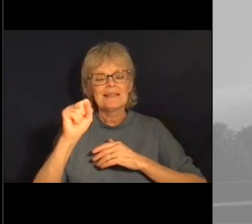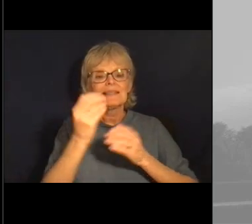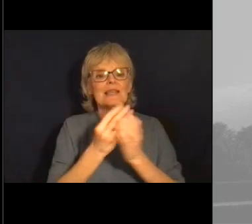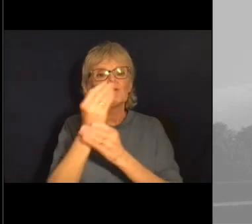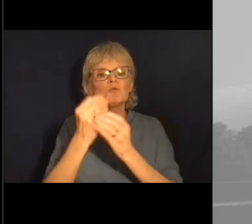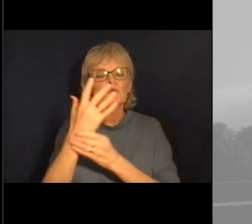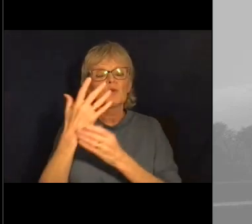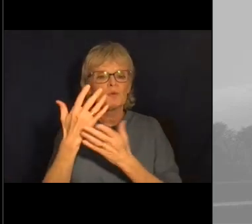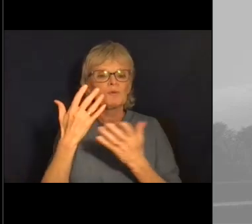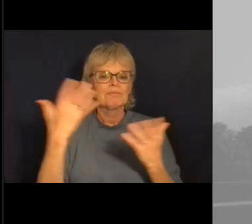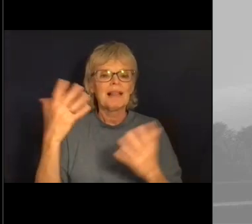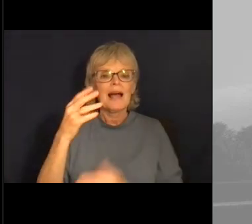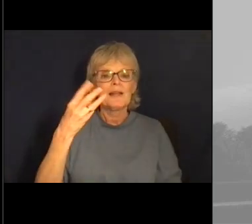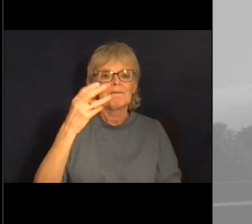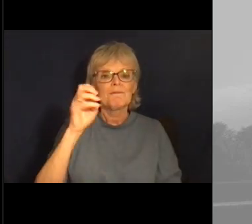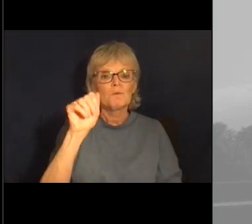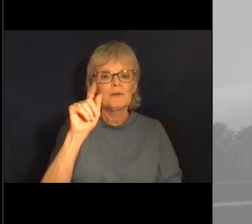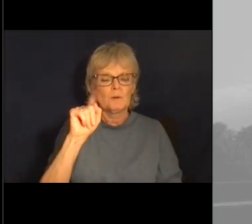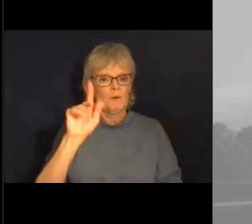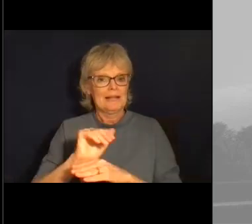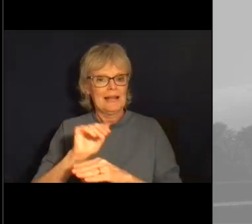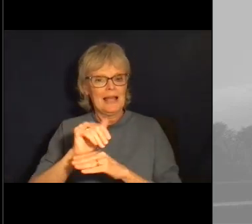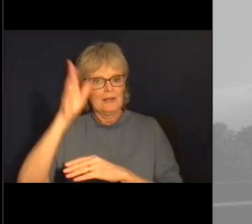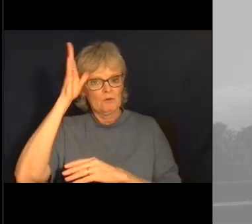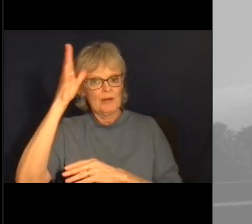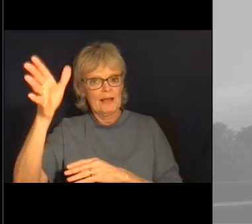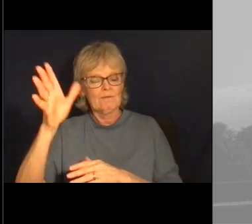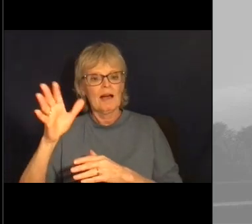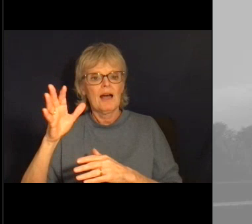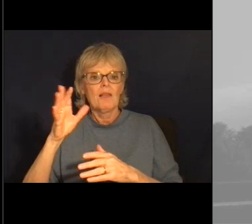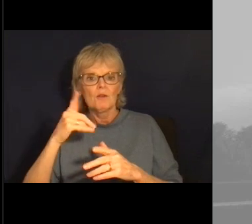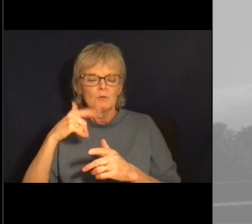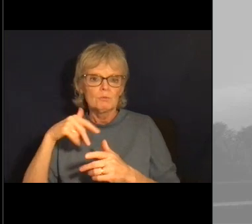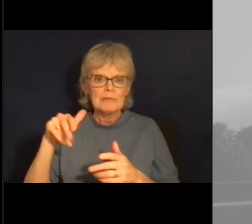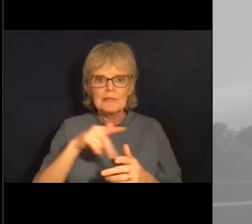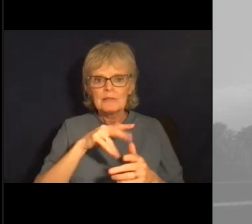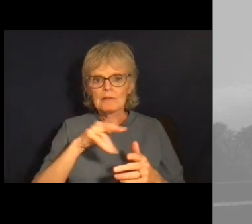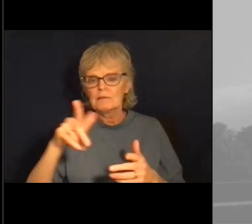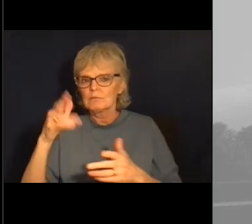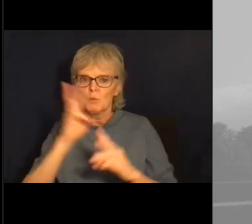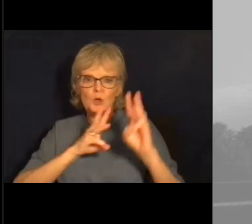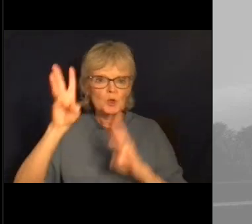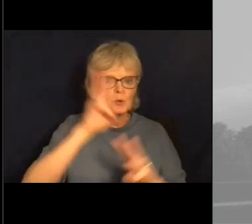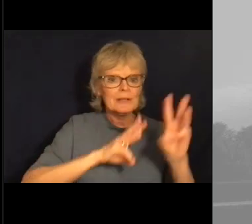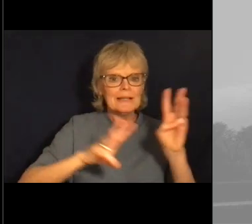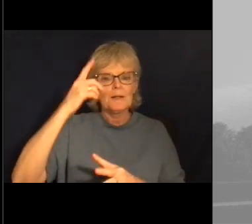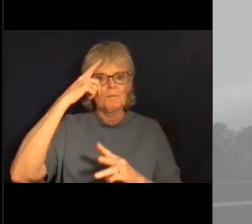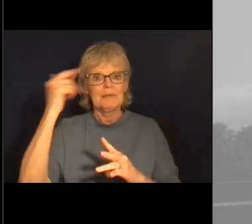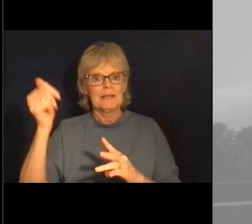And I very distinctly remember one night he was actually pacing in the living room and he was very concerned because the weatherman on TV